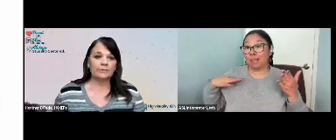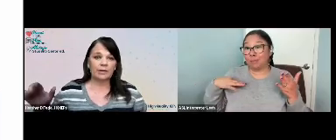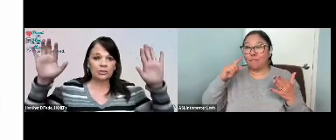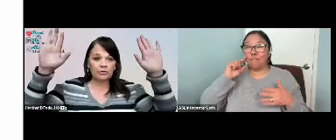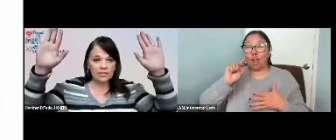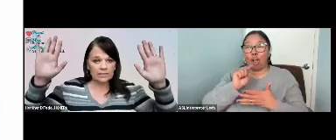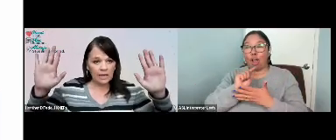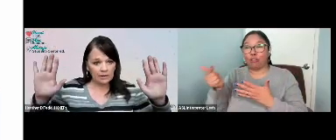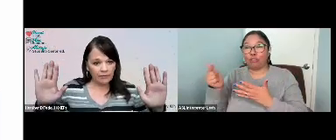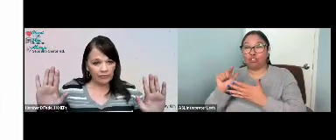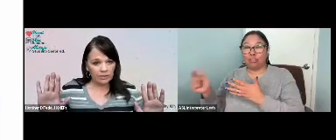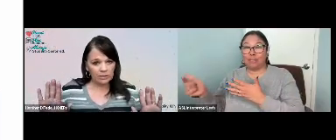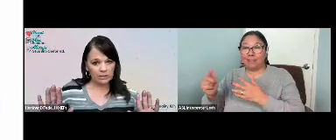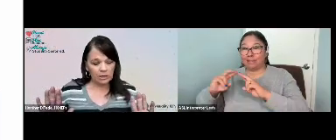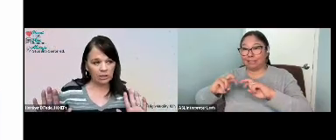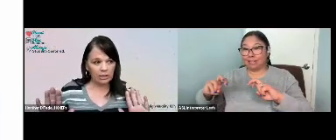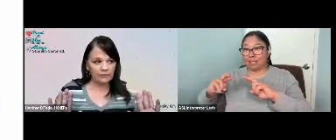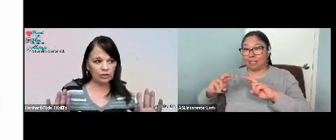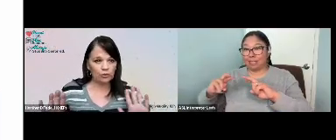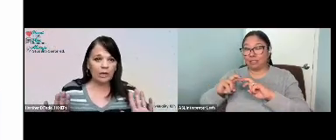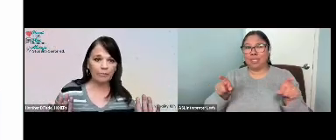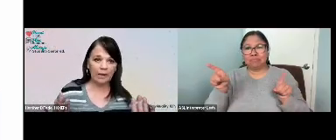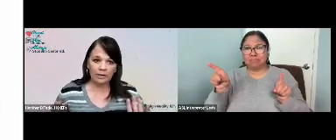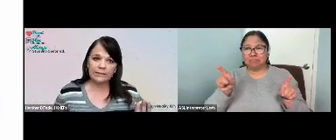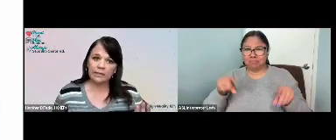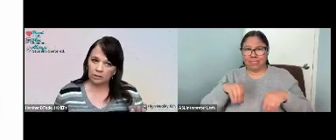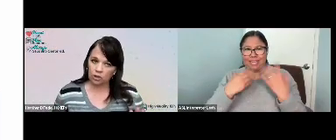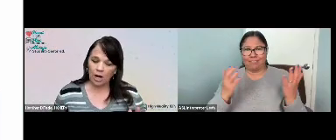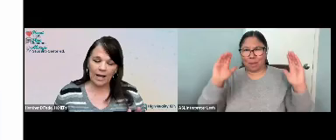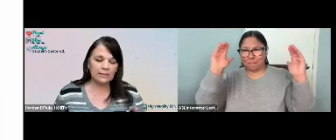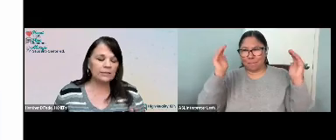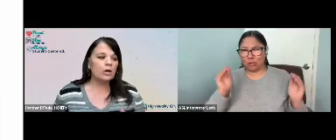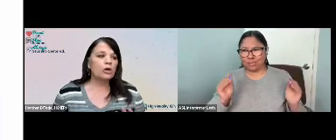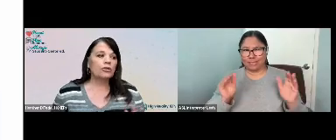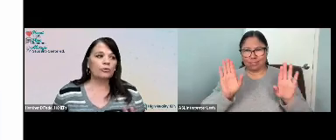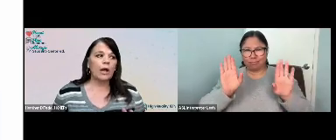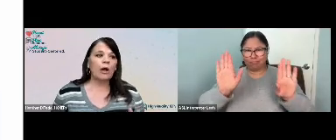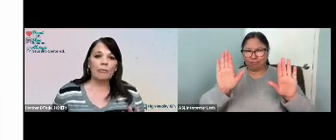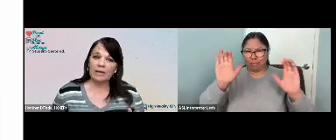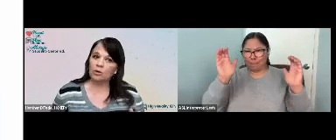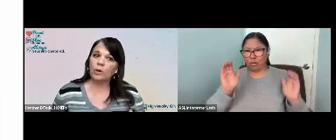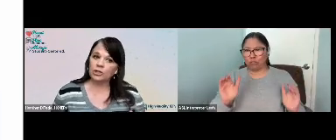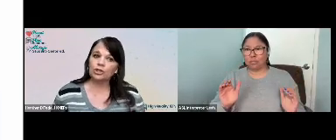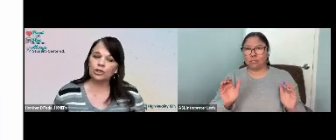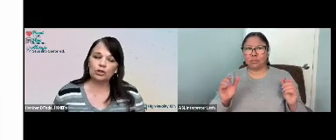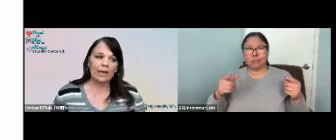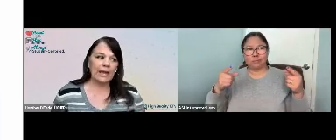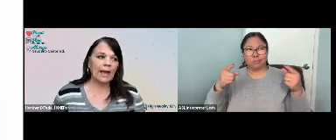assessment. So this kind of gives you a comparison and contrast throughout the many questions you